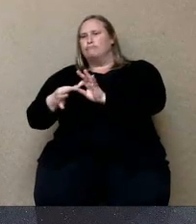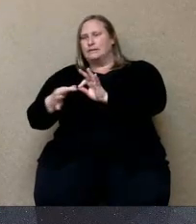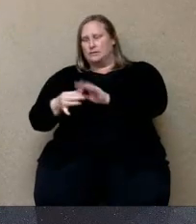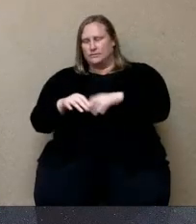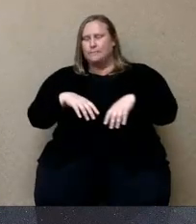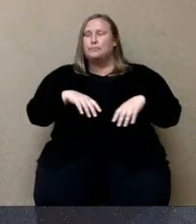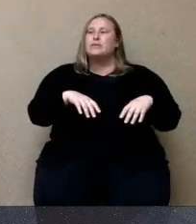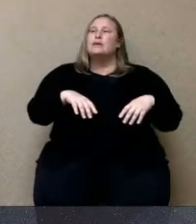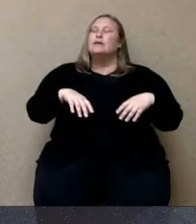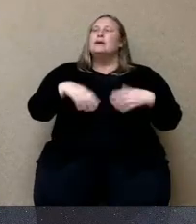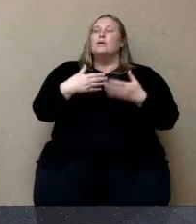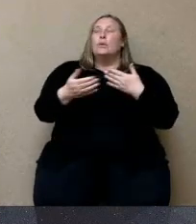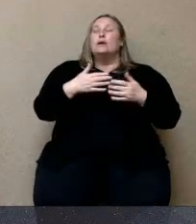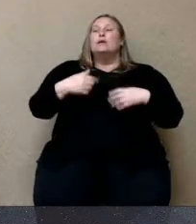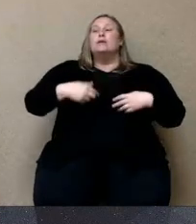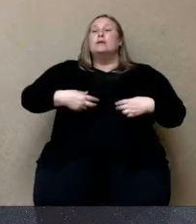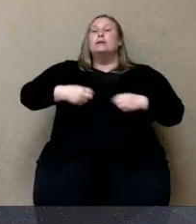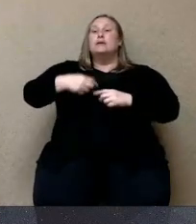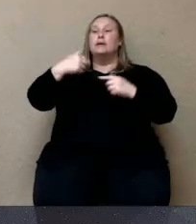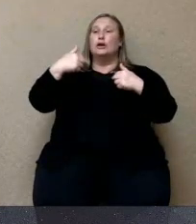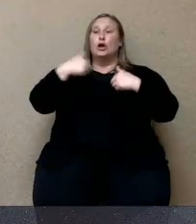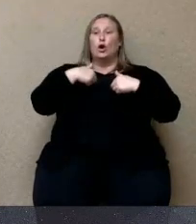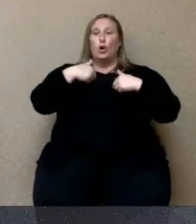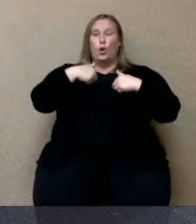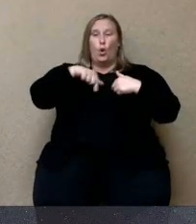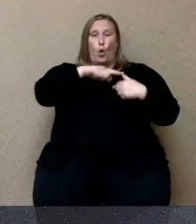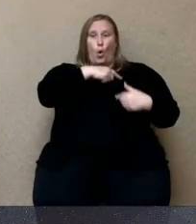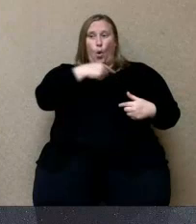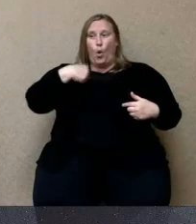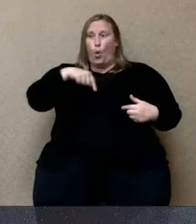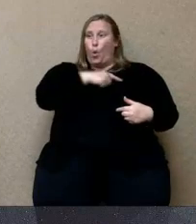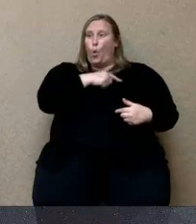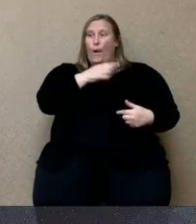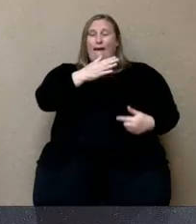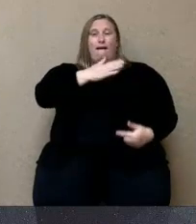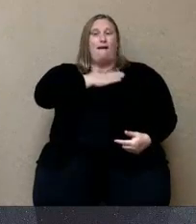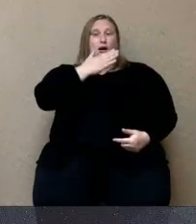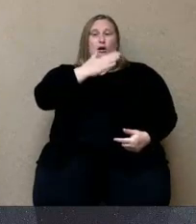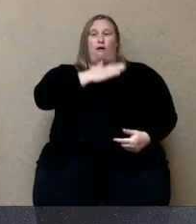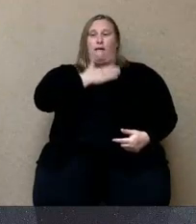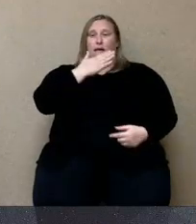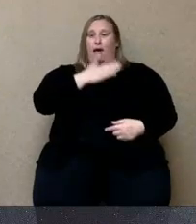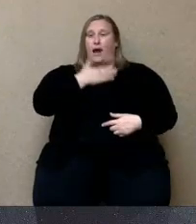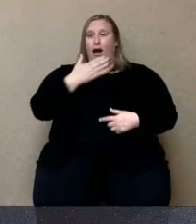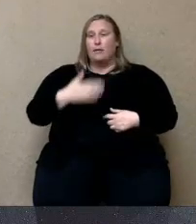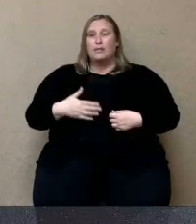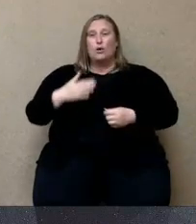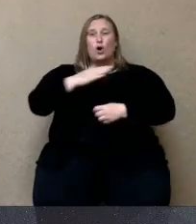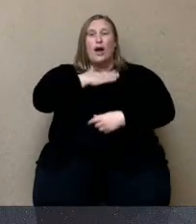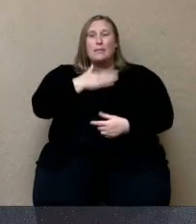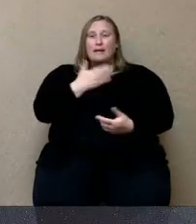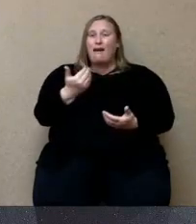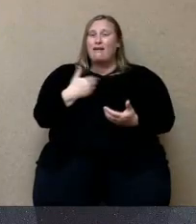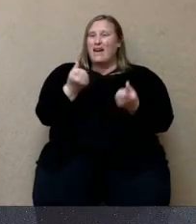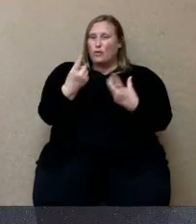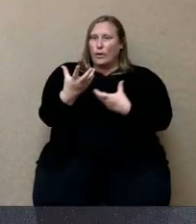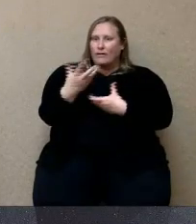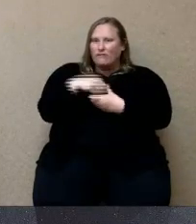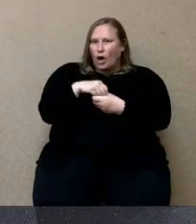We are more than happy to have anybody and everybody involved in AAC.